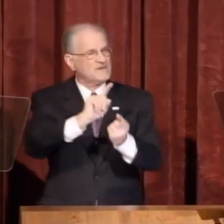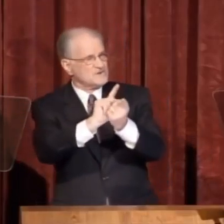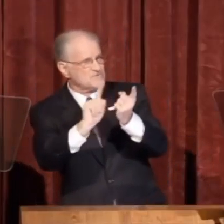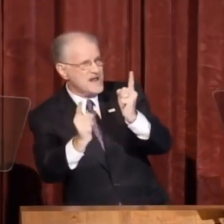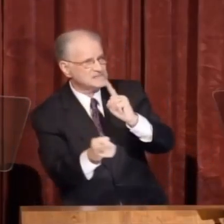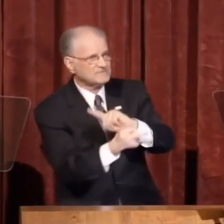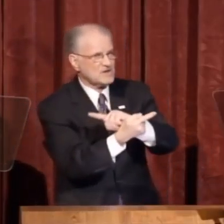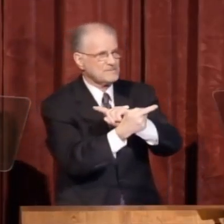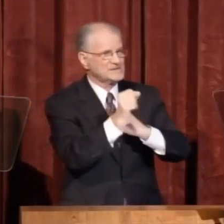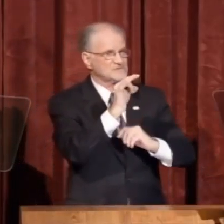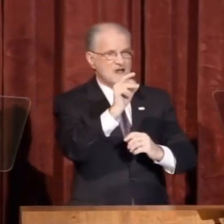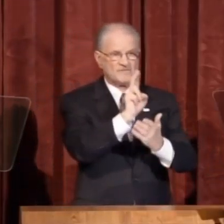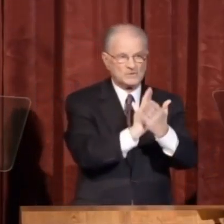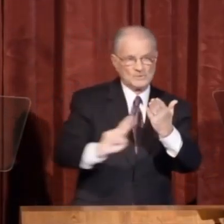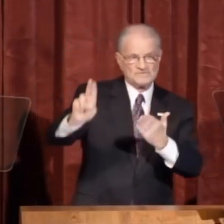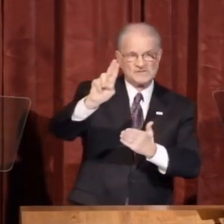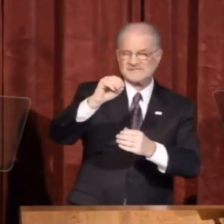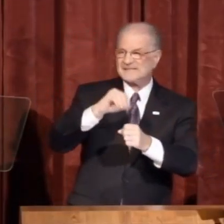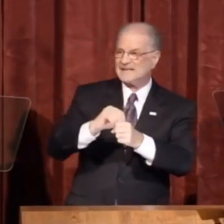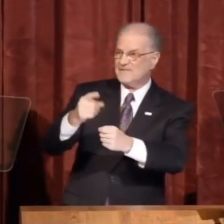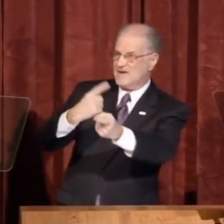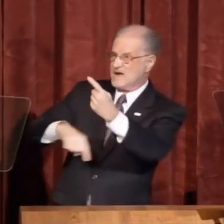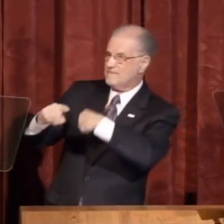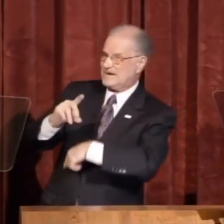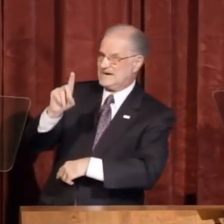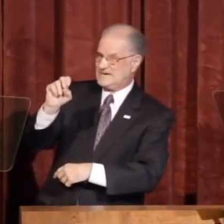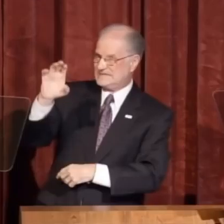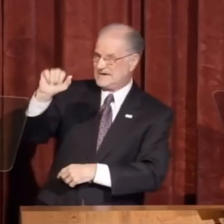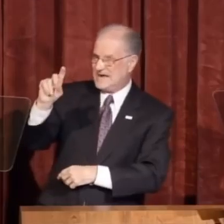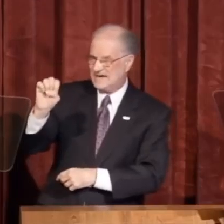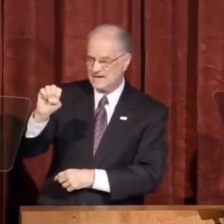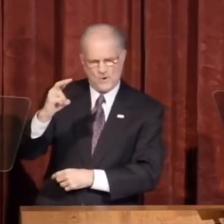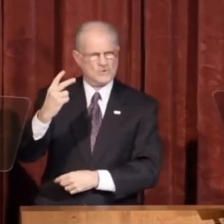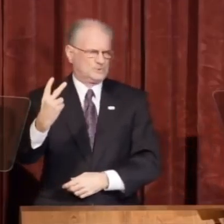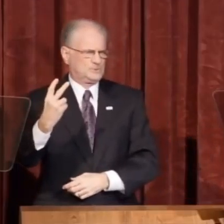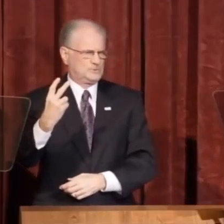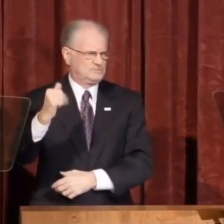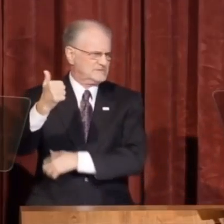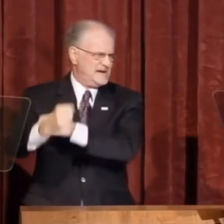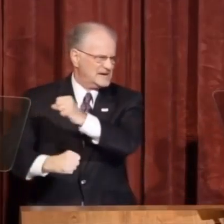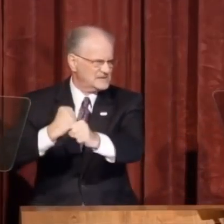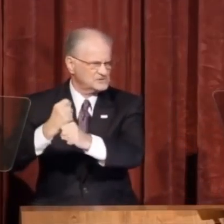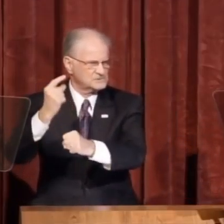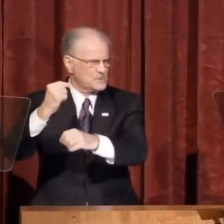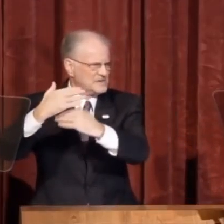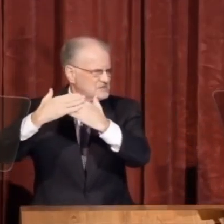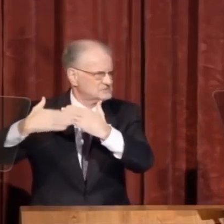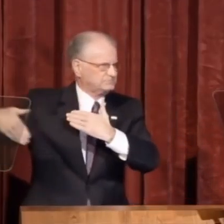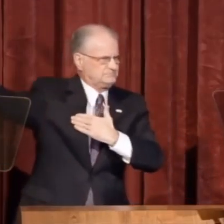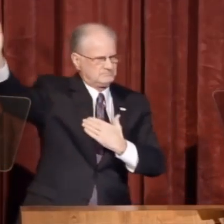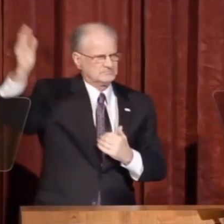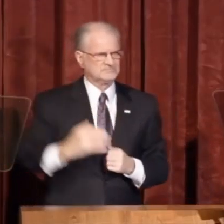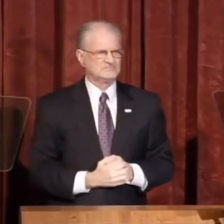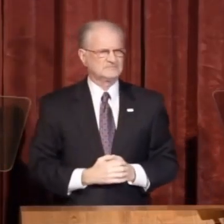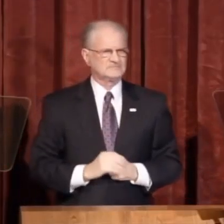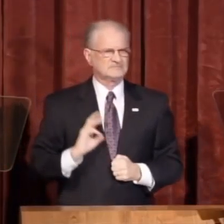But it was recently announced at the University Council that we would establish a new process.